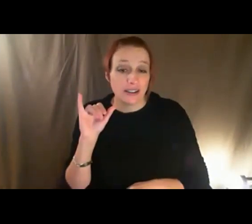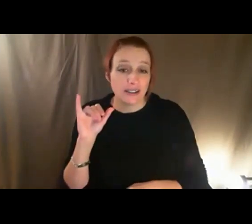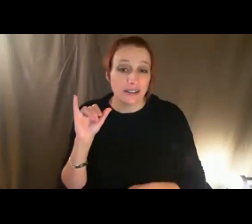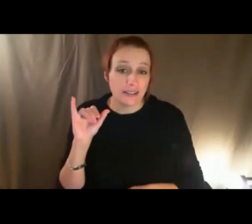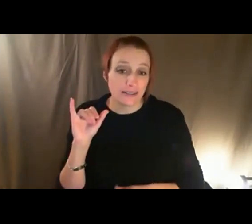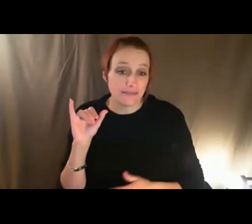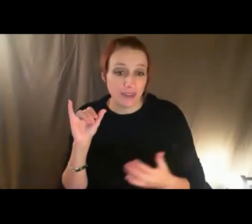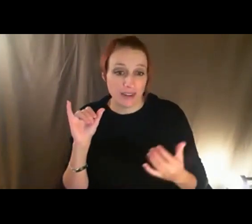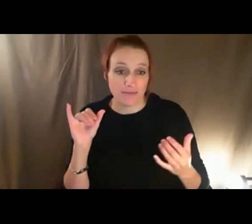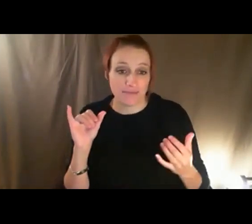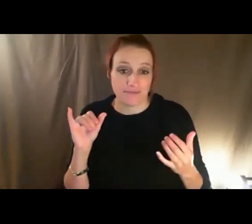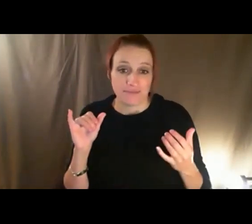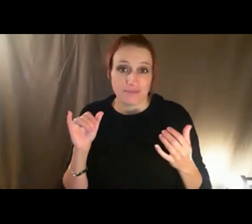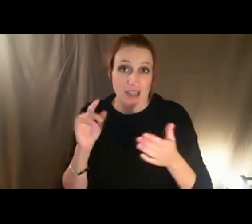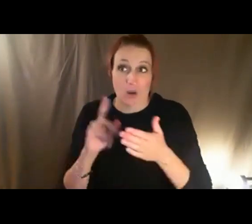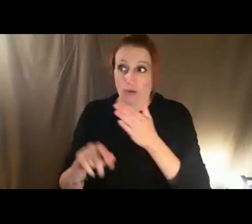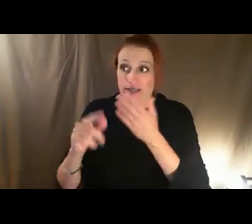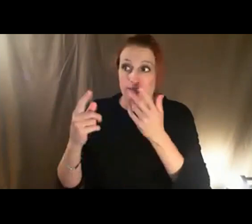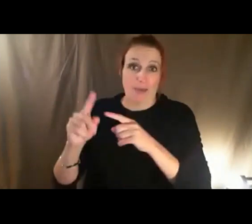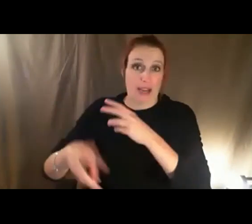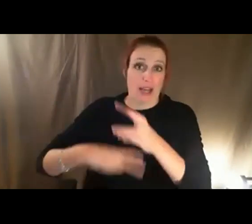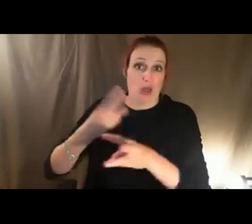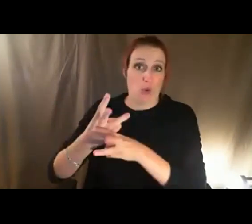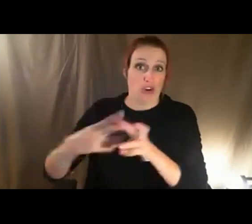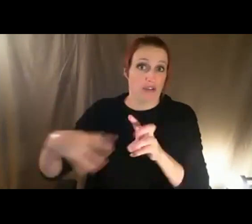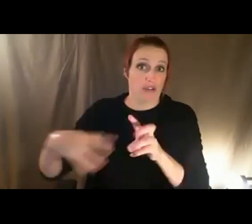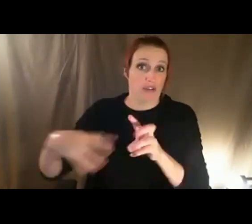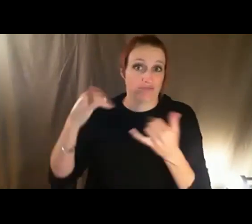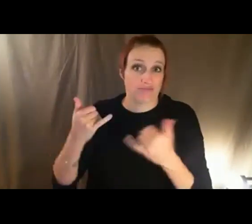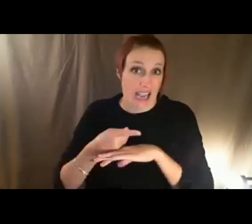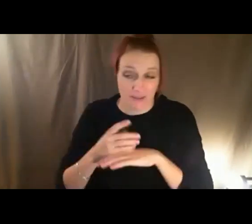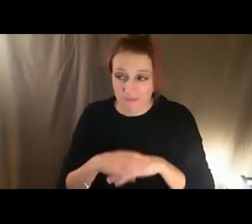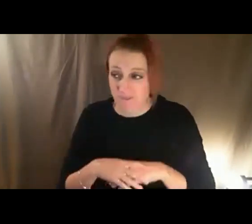So, I do hope that you find it somewhat informative.